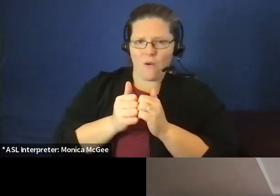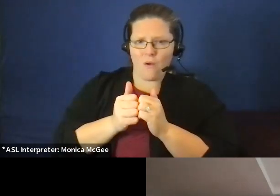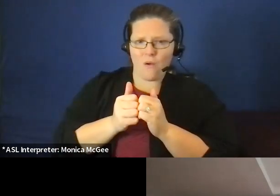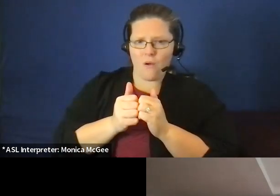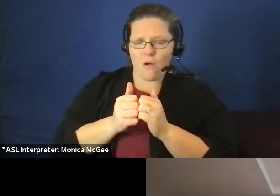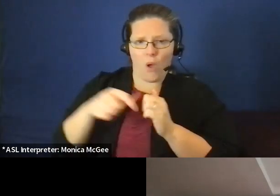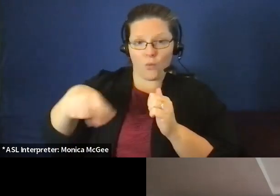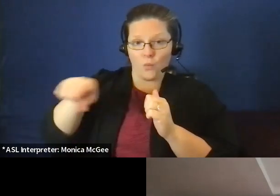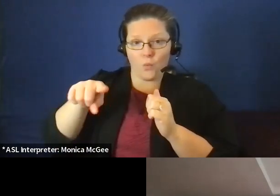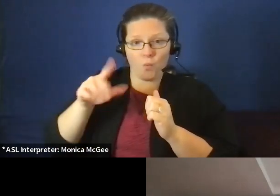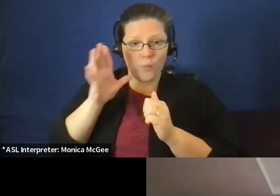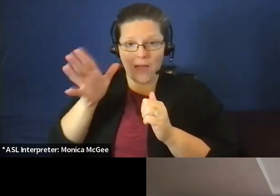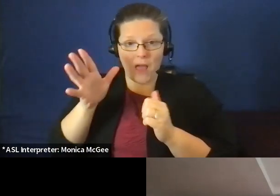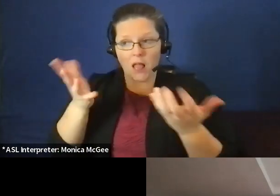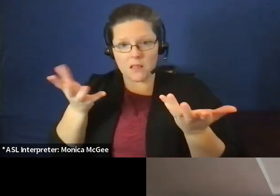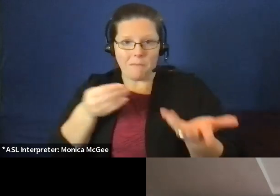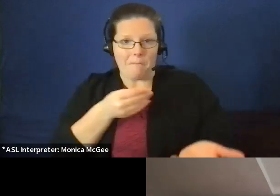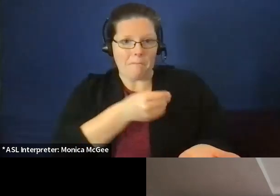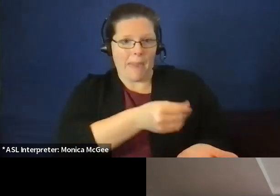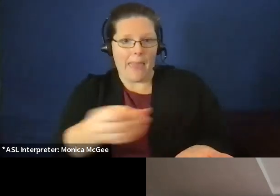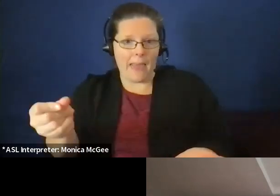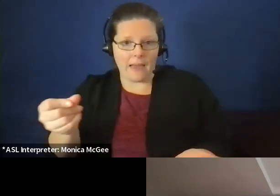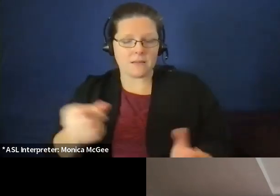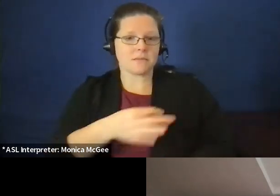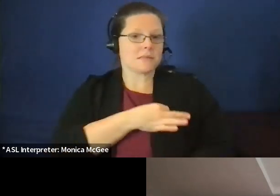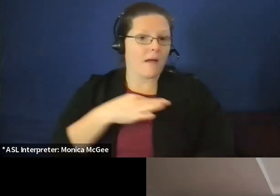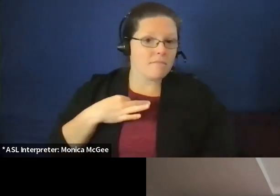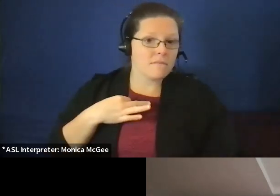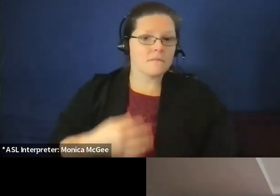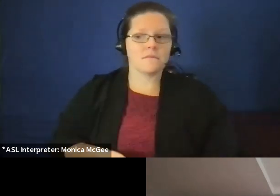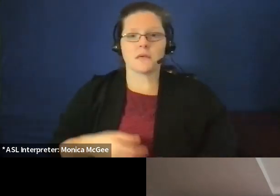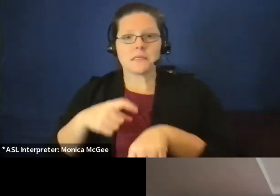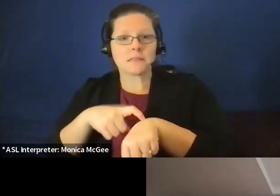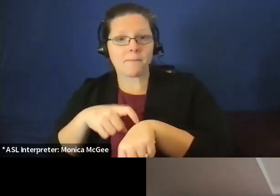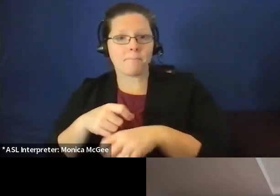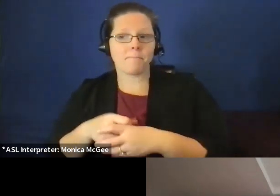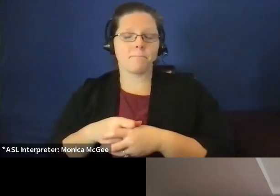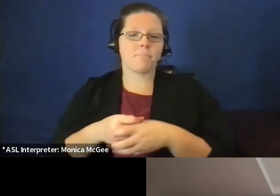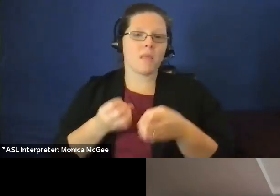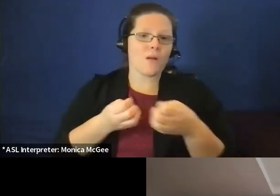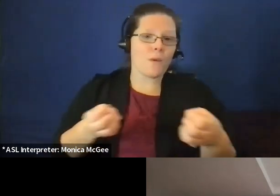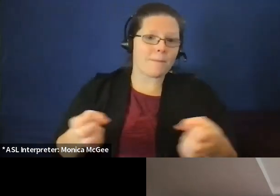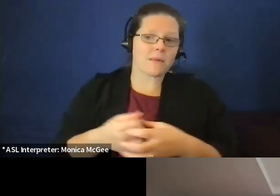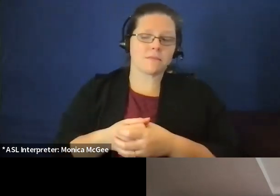talked about reimbursement and as CILs